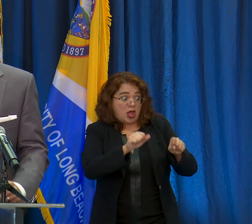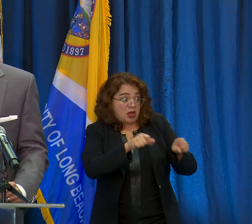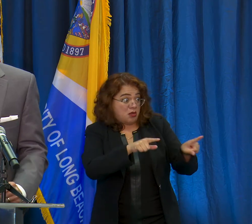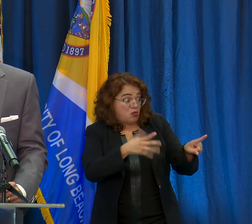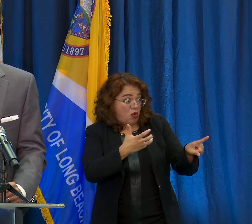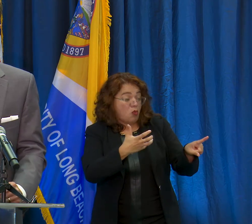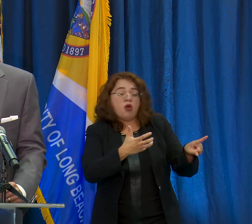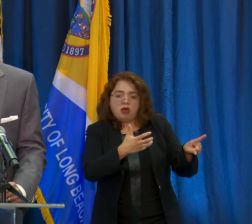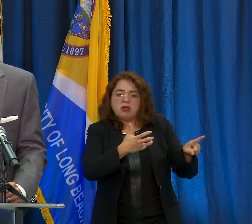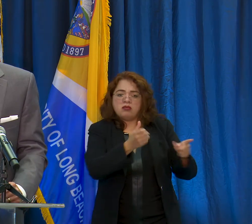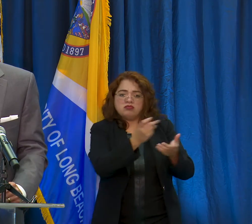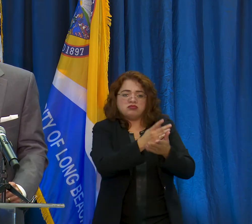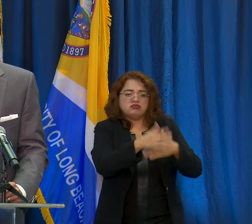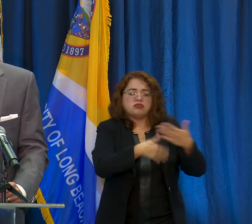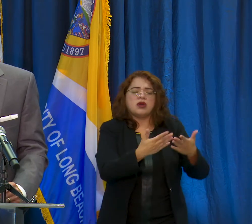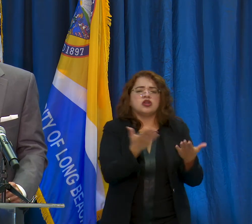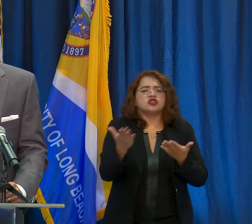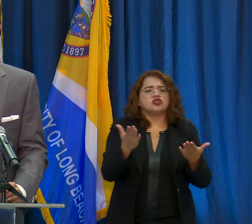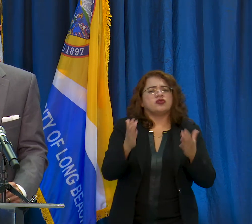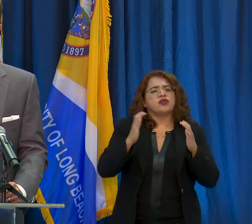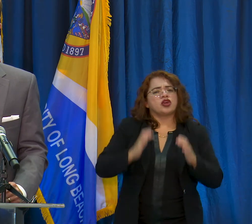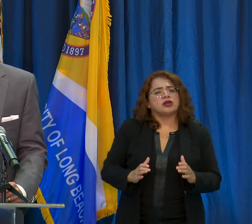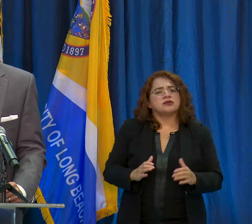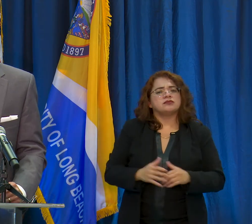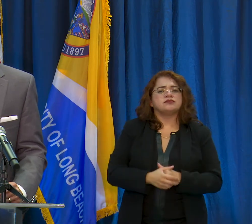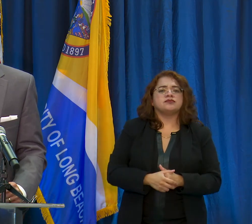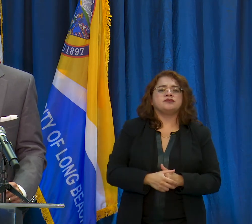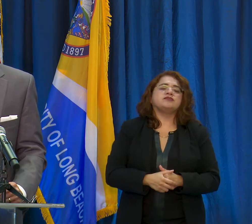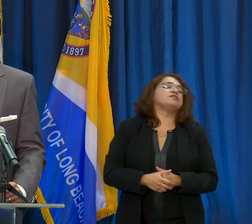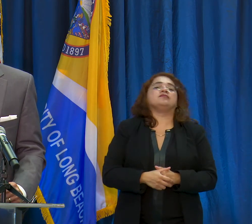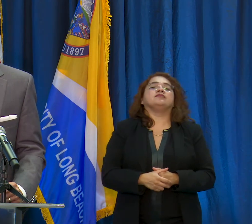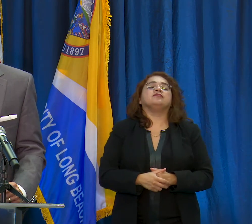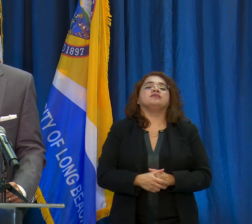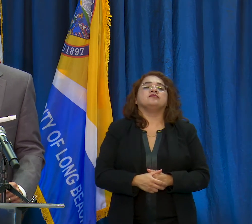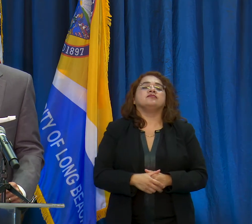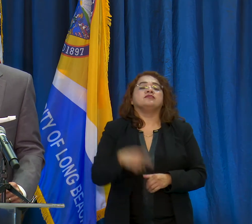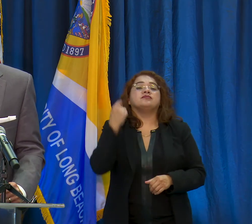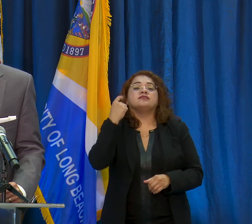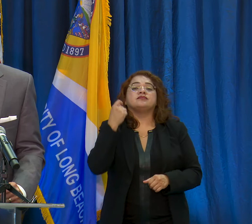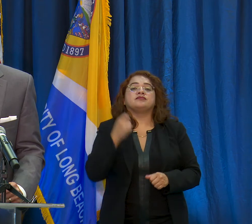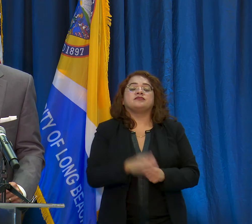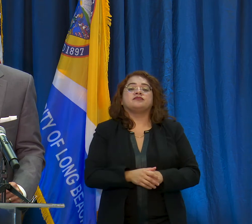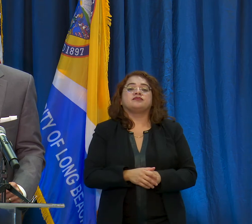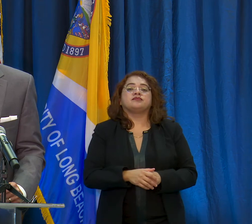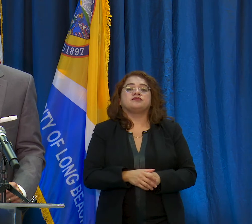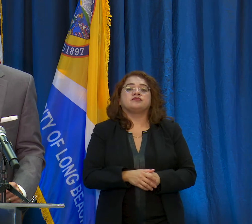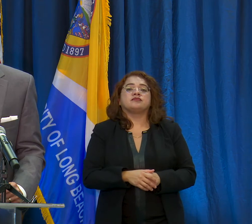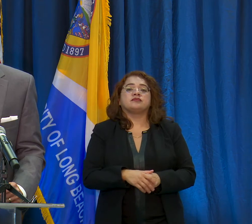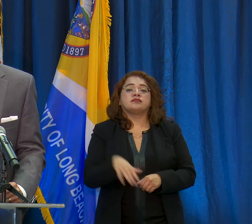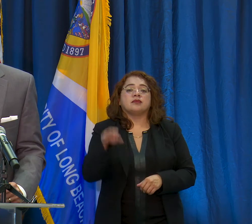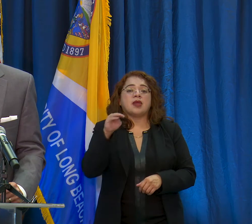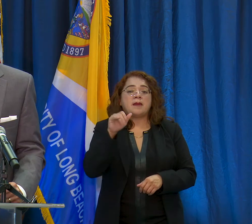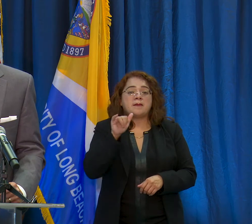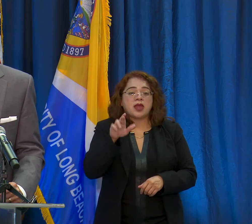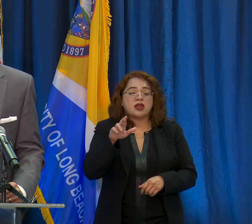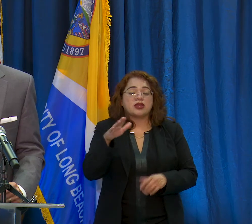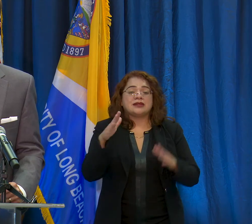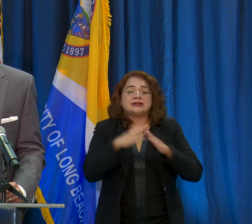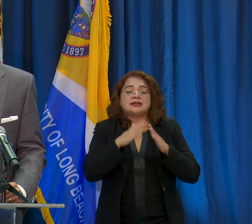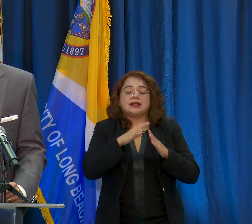serve more customers. I will say this-- every single person, the Mayor, the City Council, City staff--